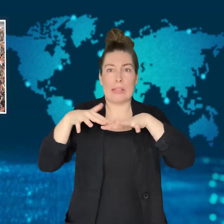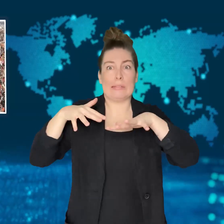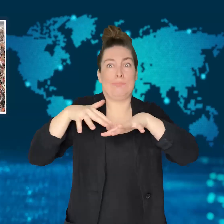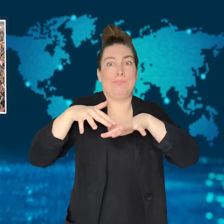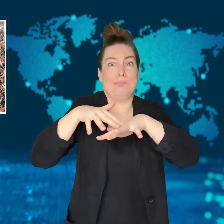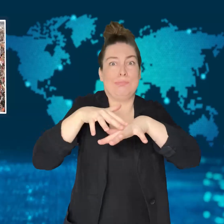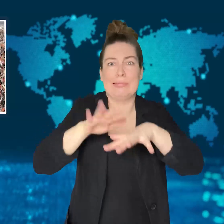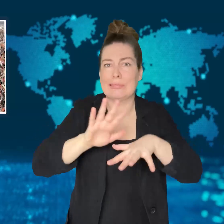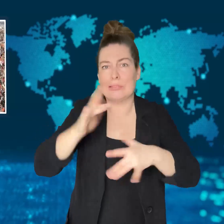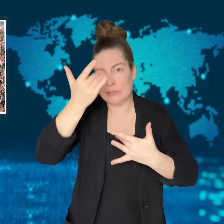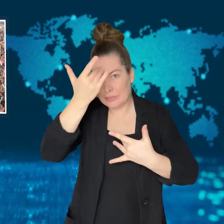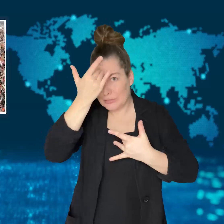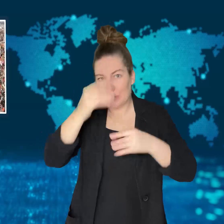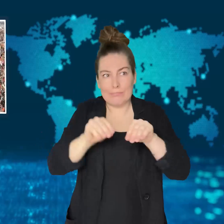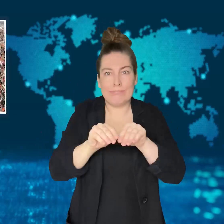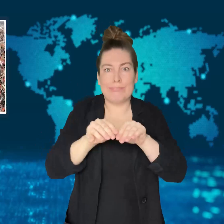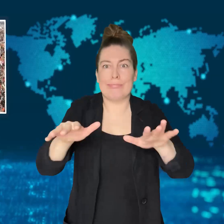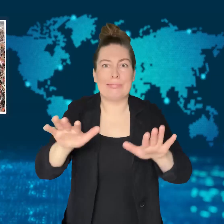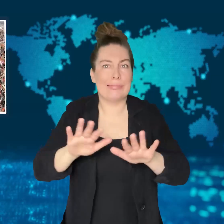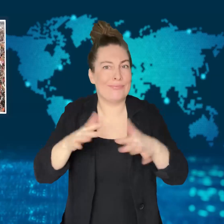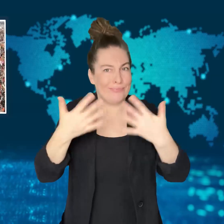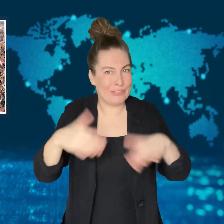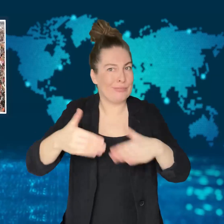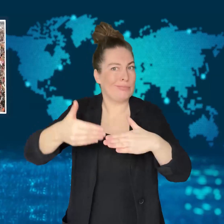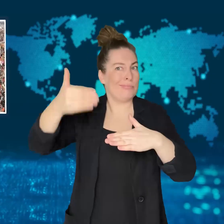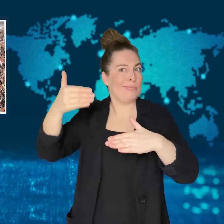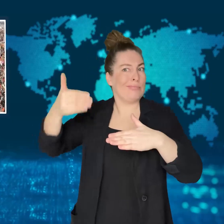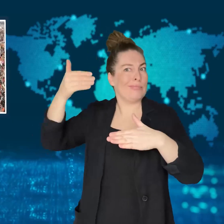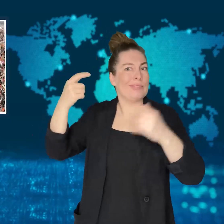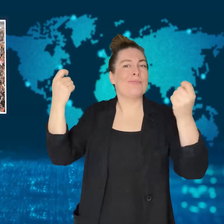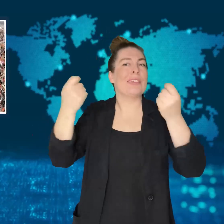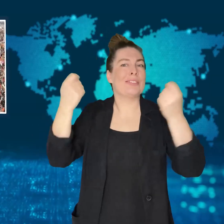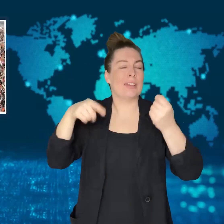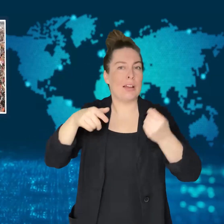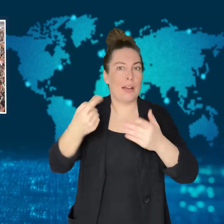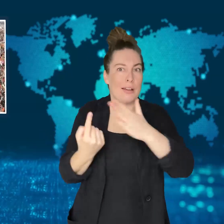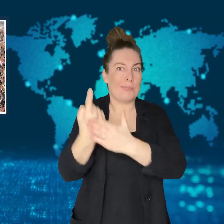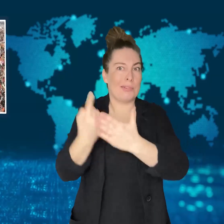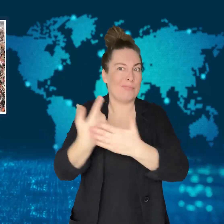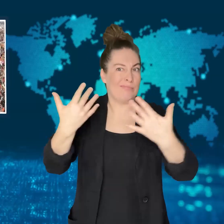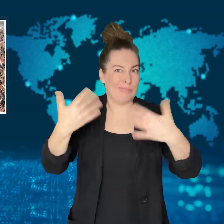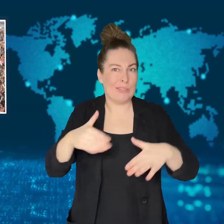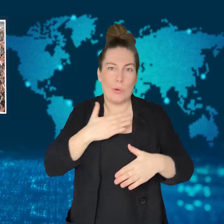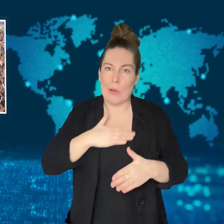prevent stampedes and outbreaks of